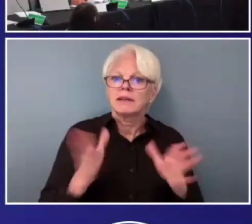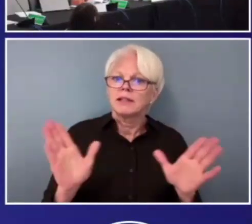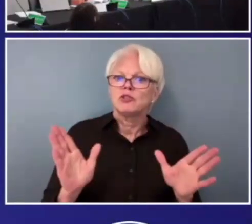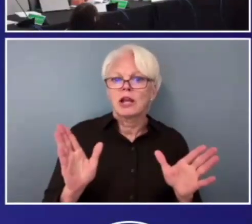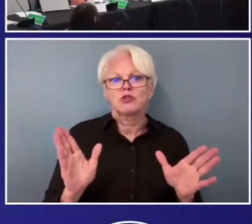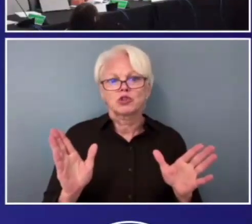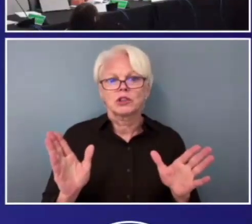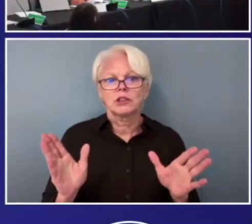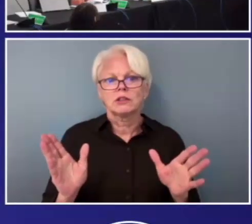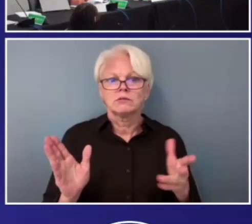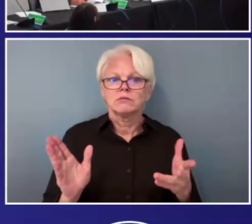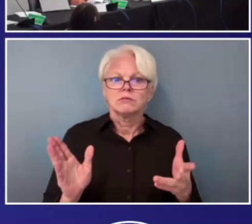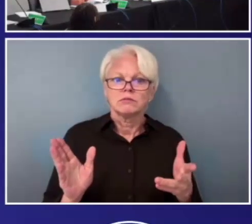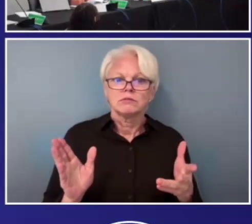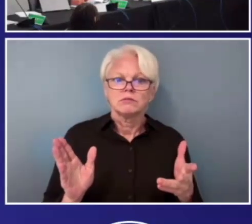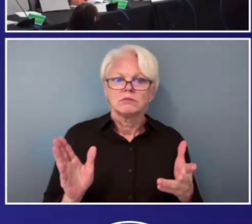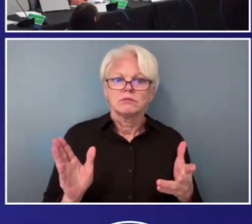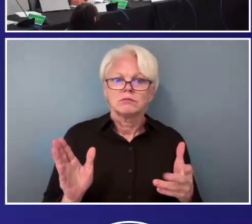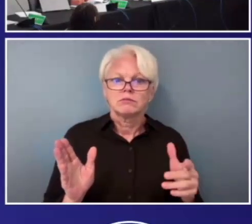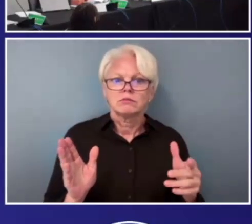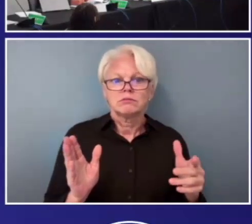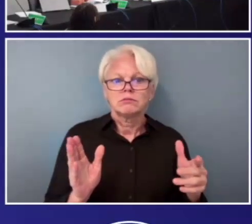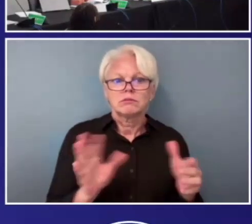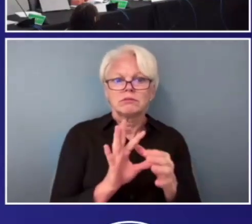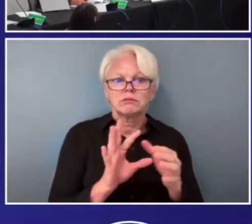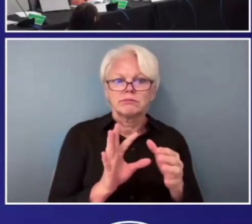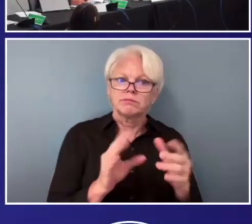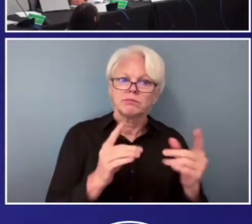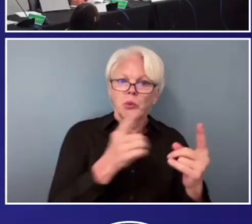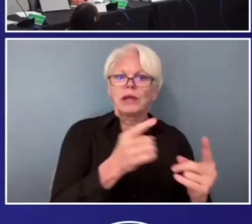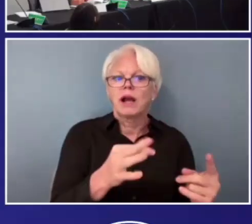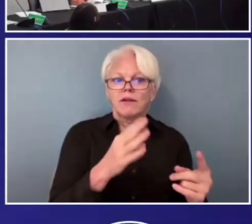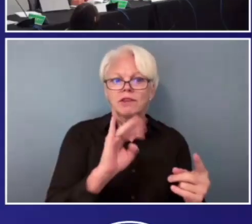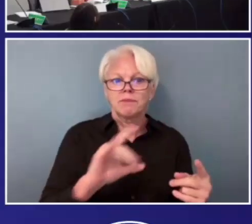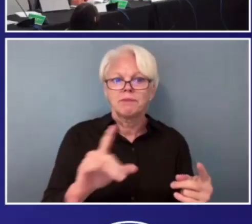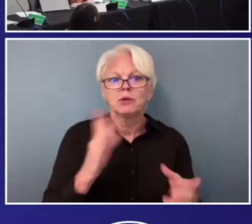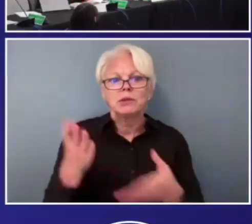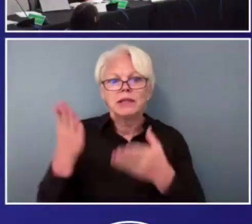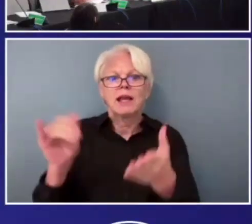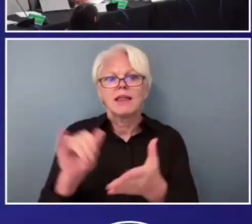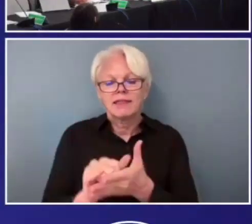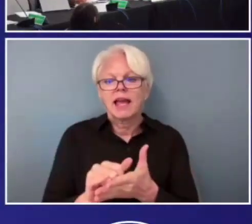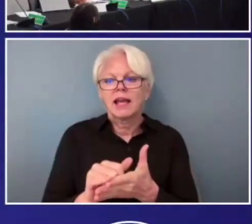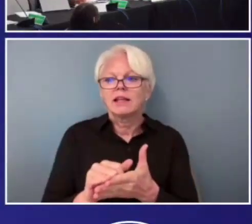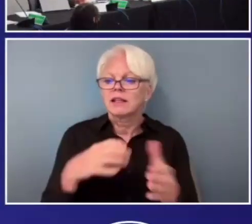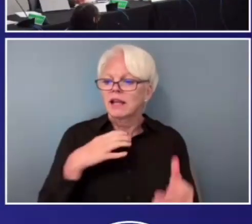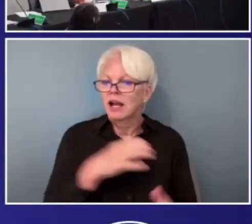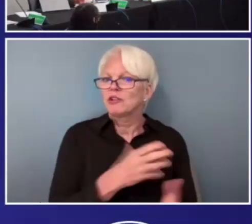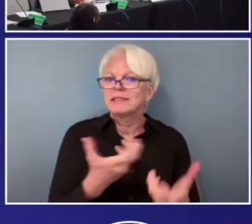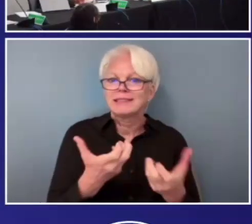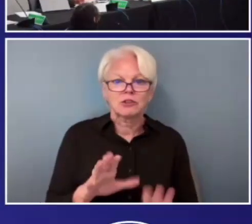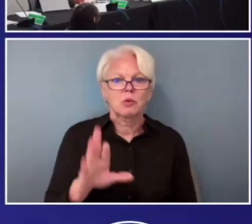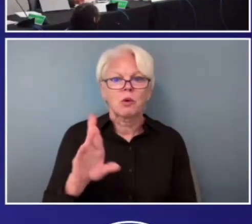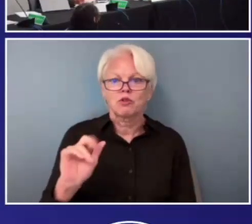would suggest that Congress would not want to make the RAP Plan more really --